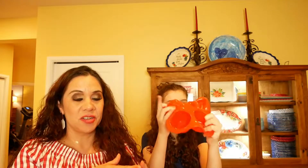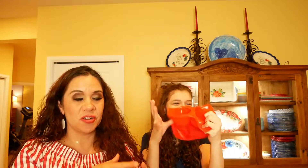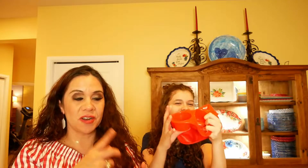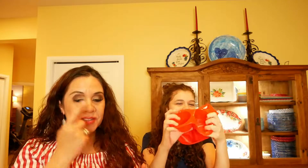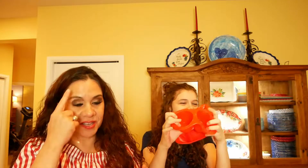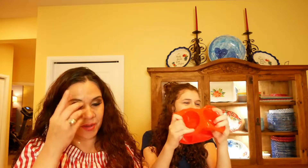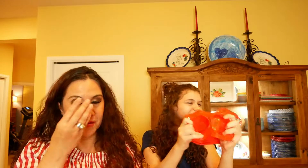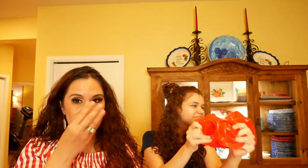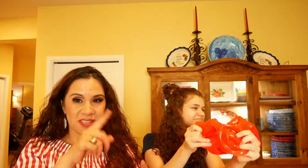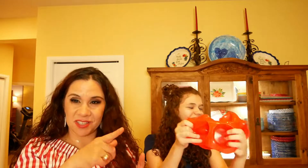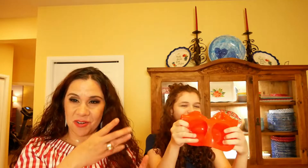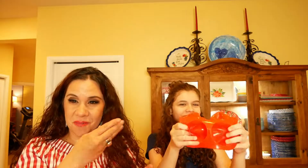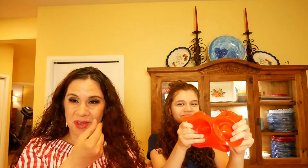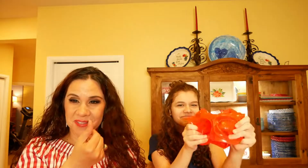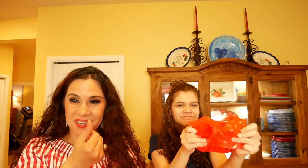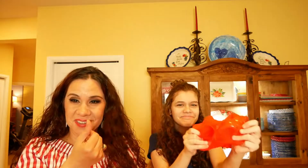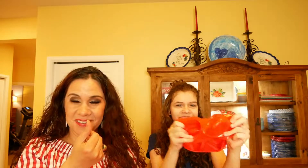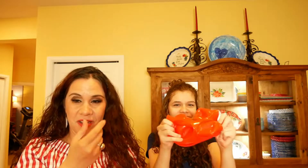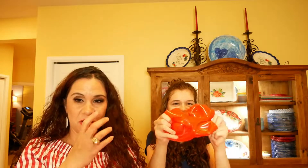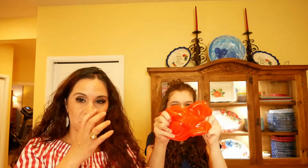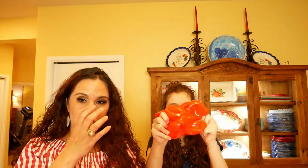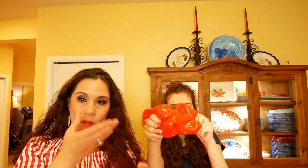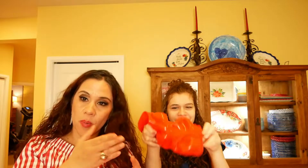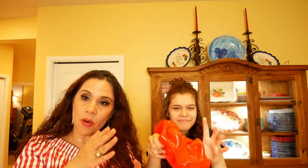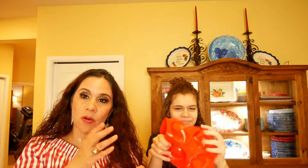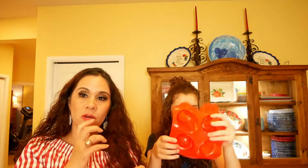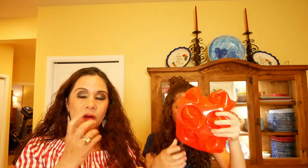you're gonna have to think about if they start melting like you're gonna put in their bowl or